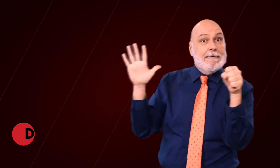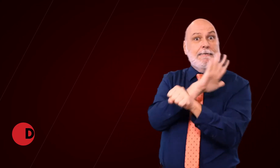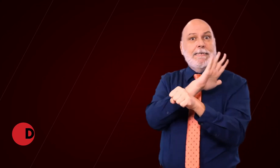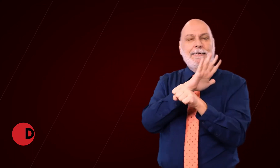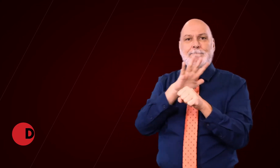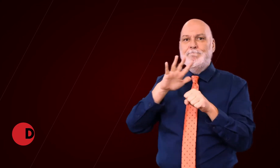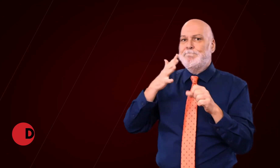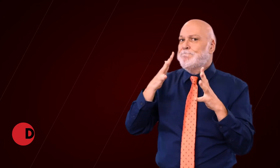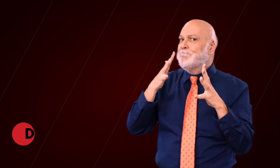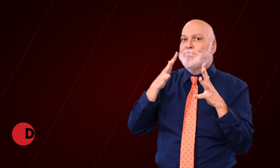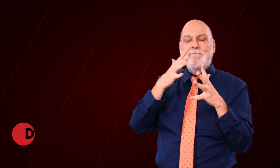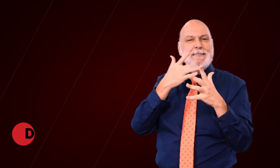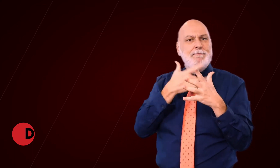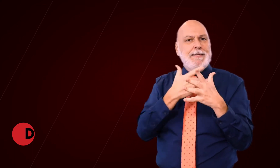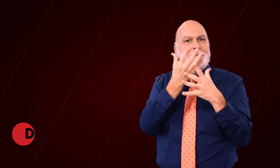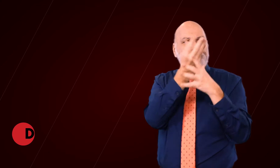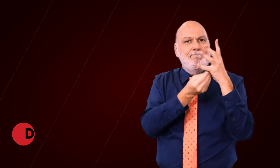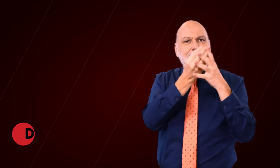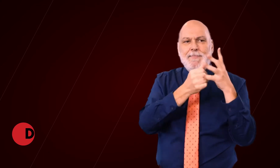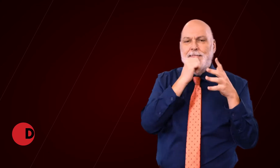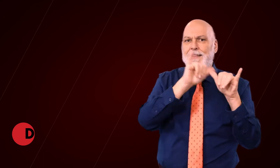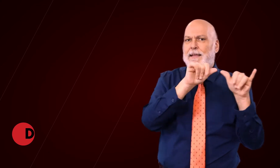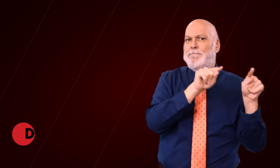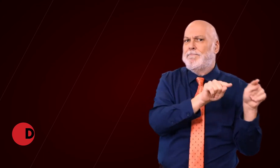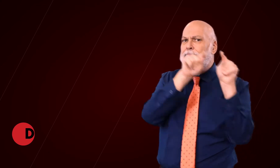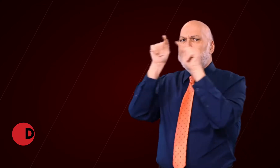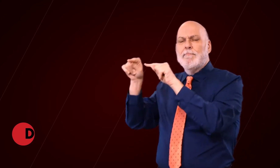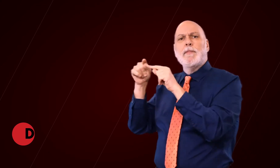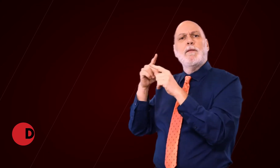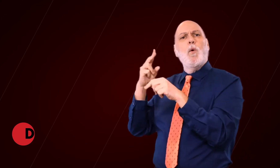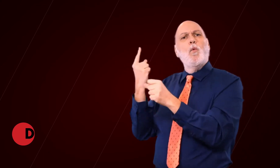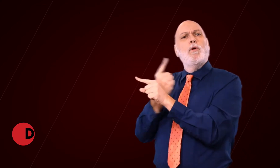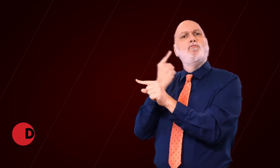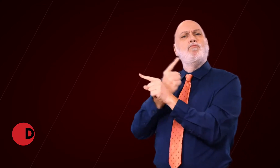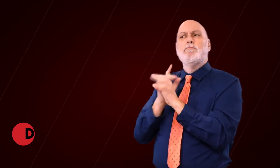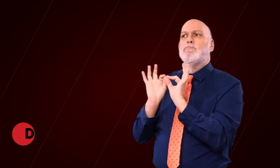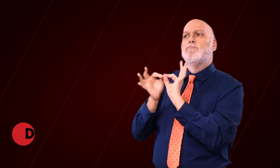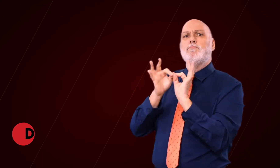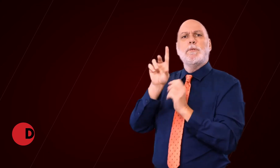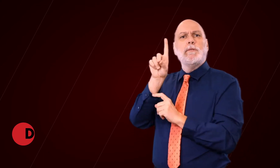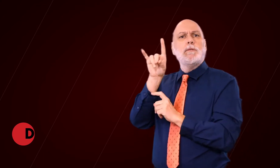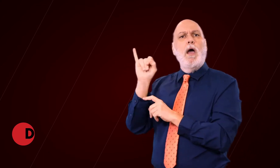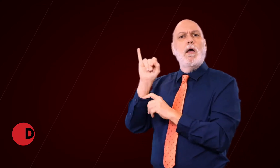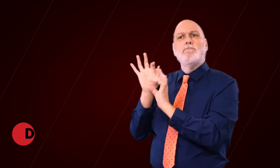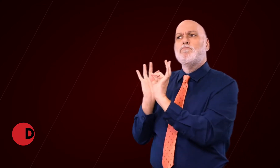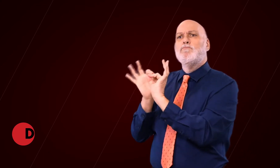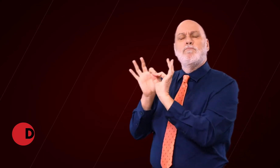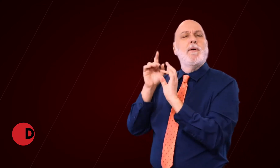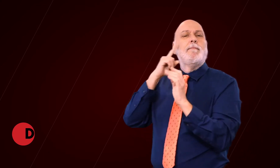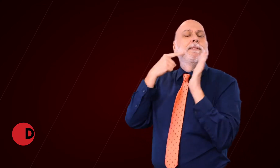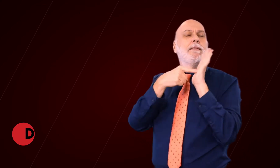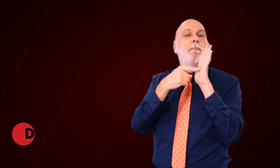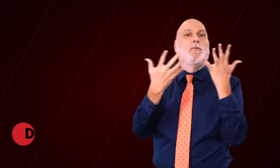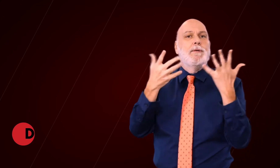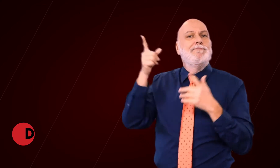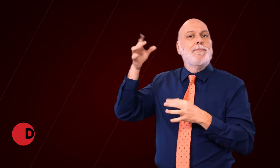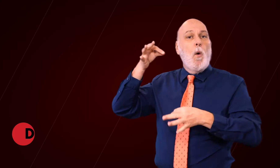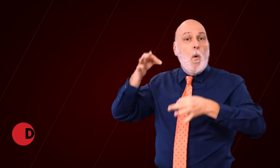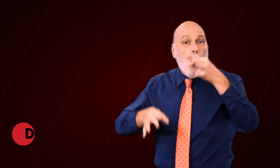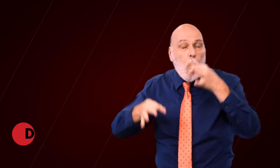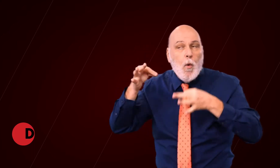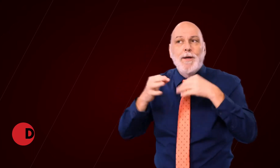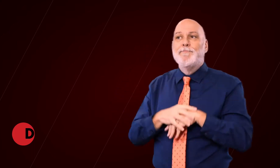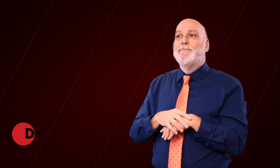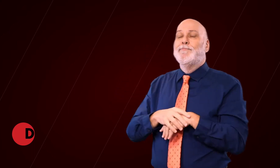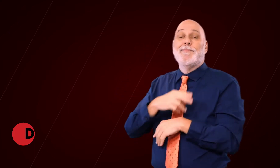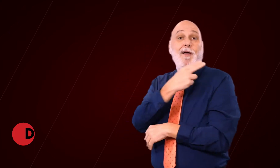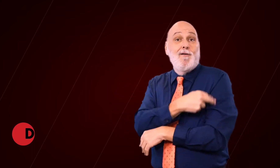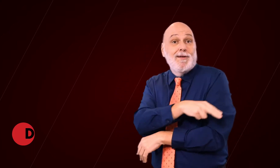situations where one way "live" interpreting are not being used